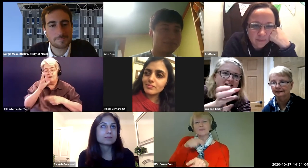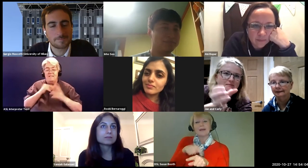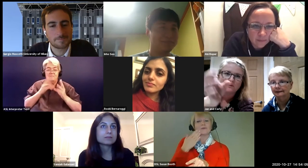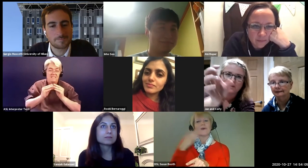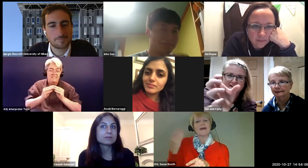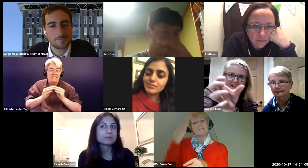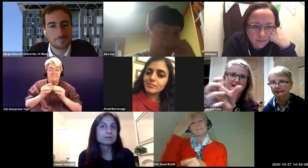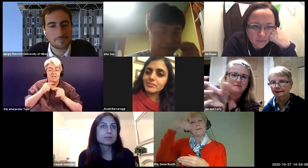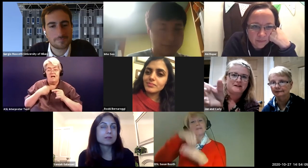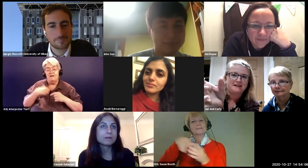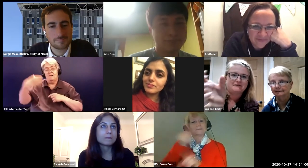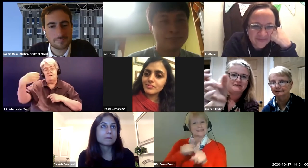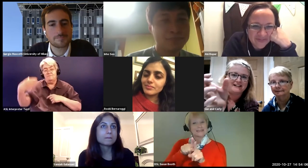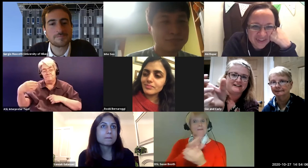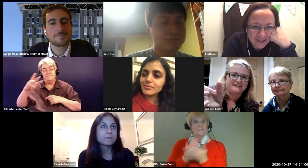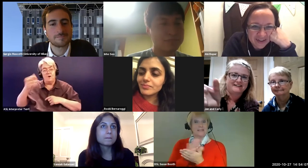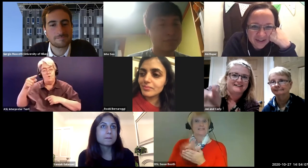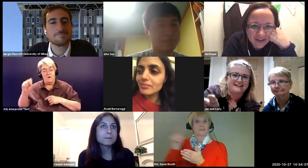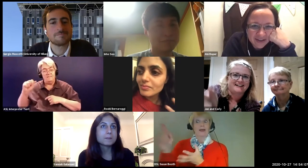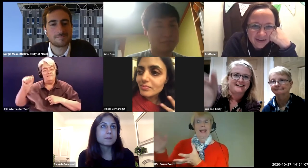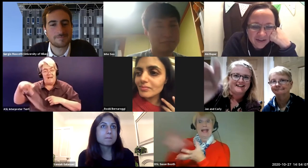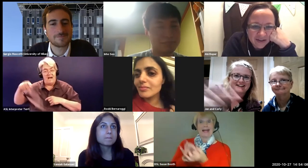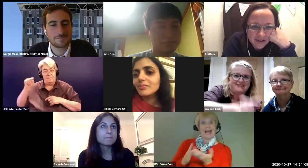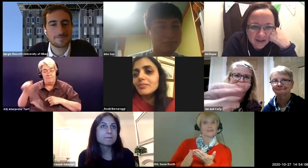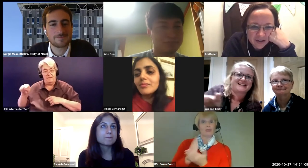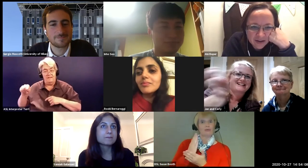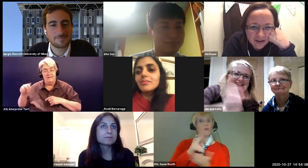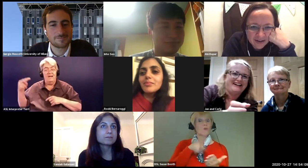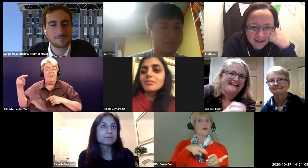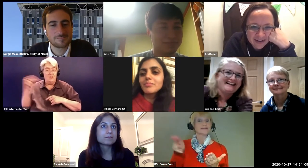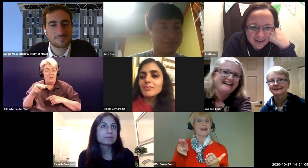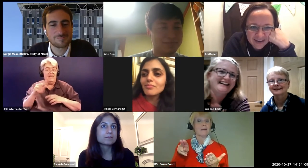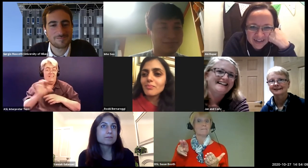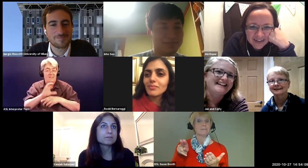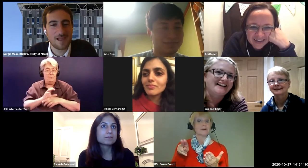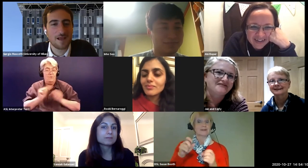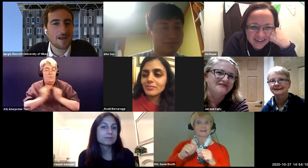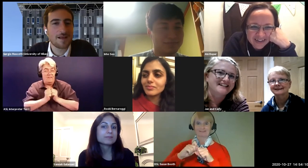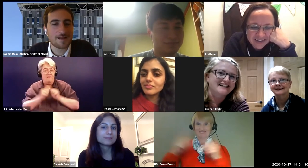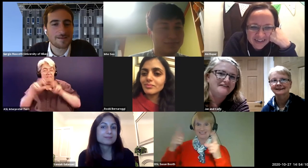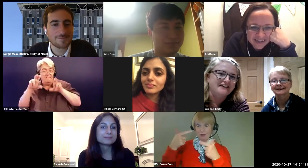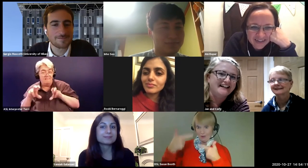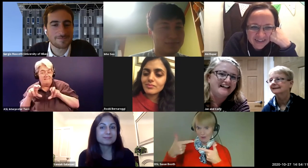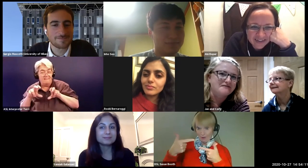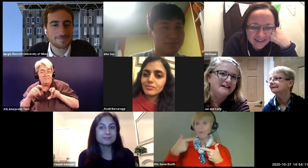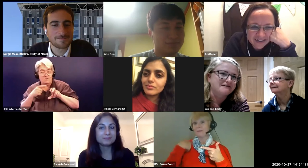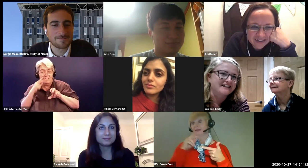me on WhatsApp video looking at her computer screen and to see if I can help out with the